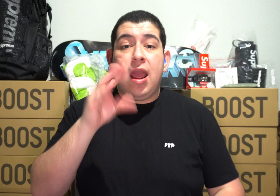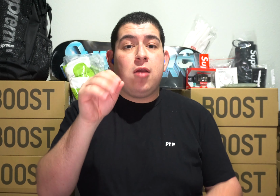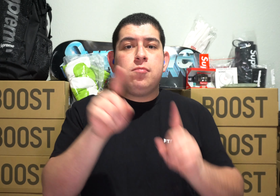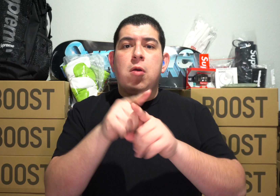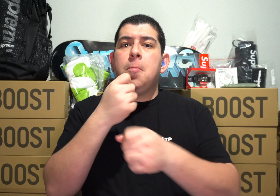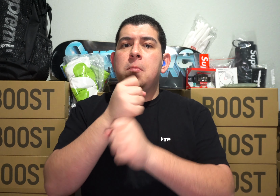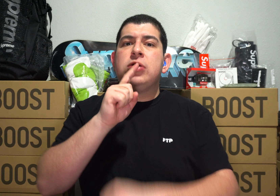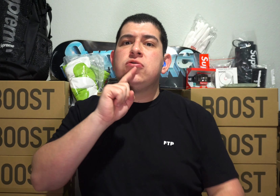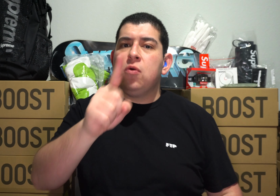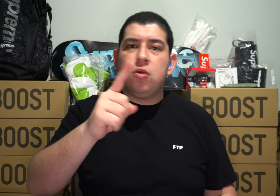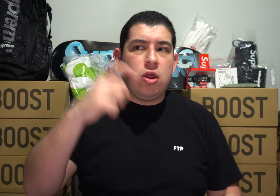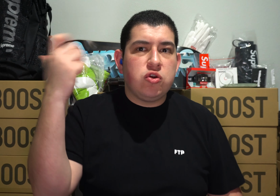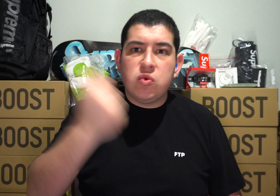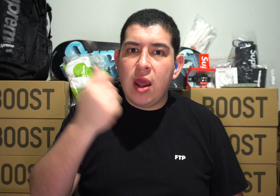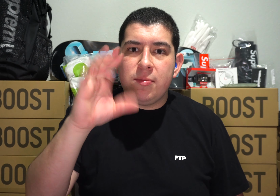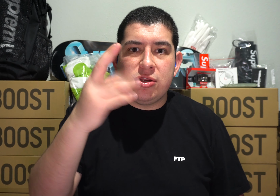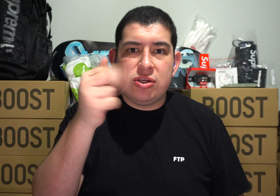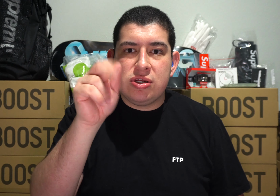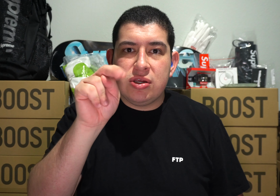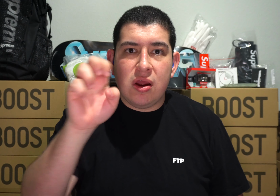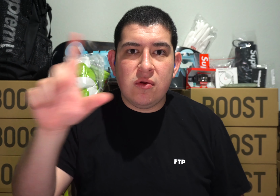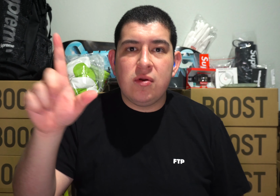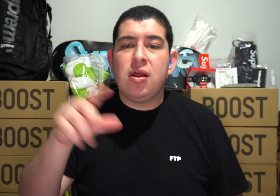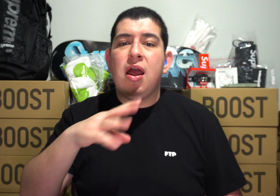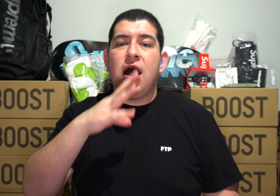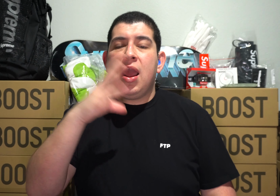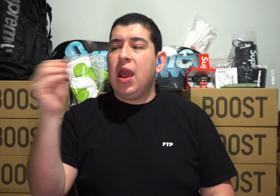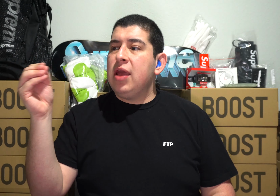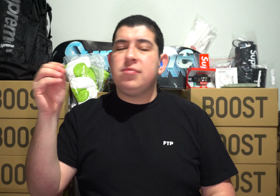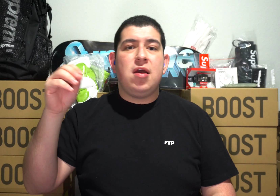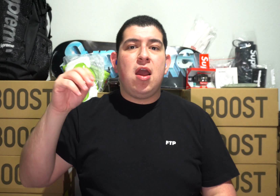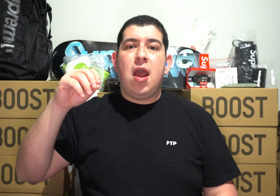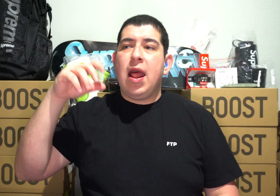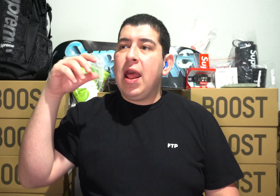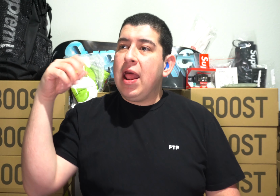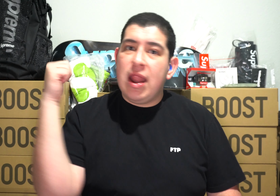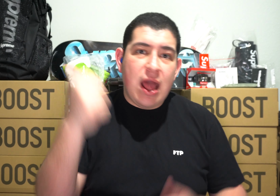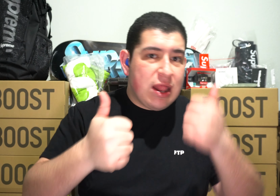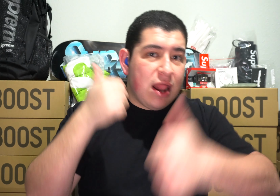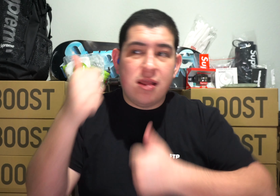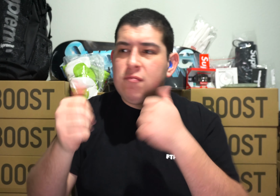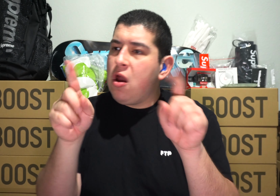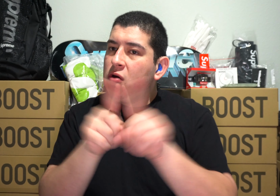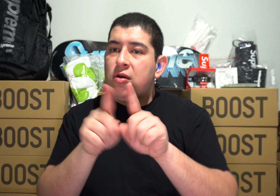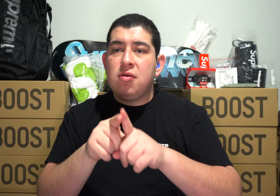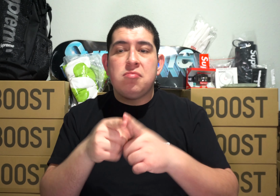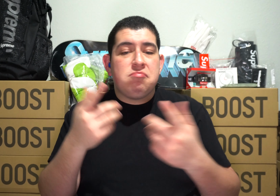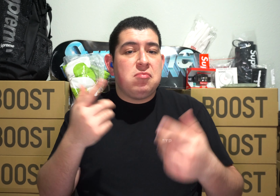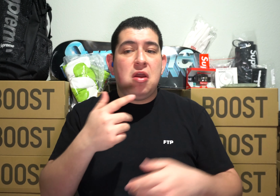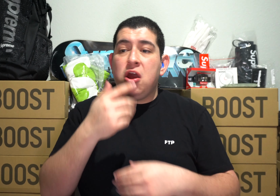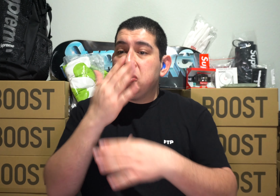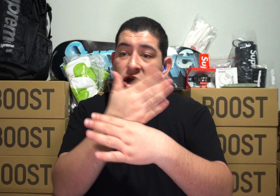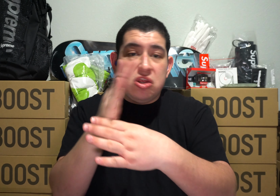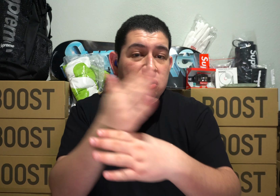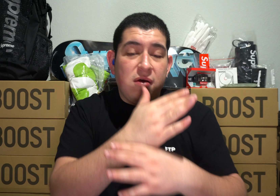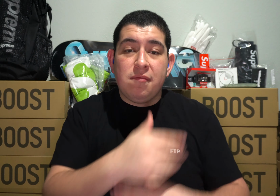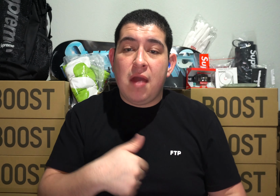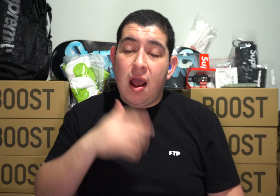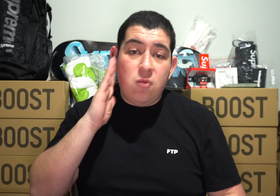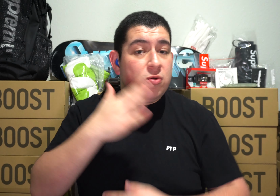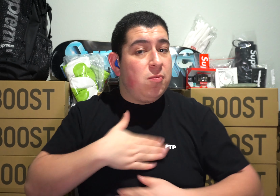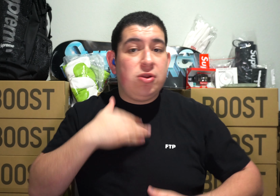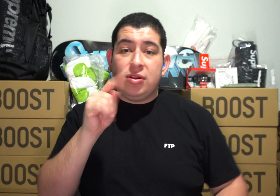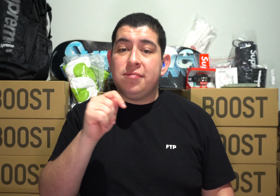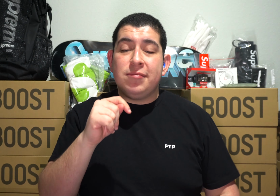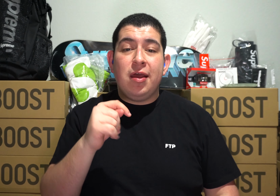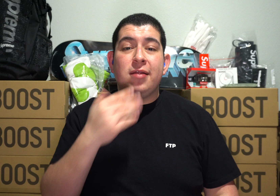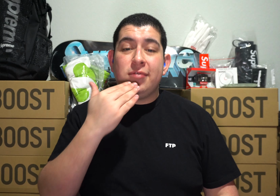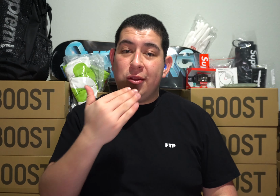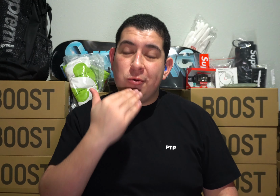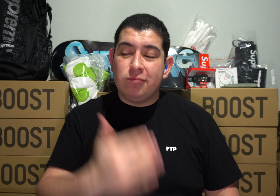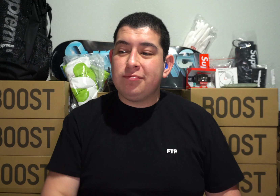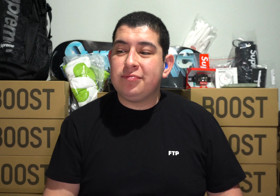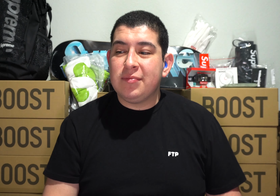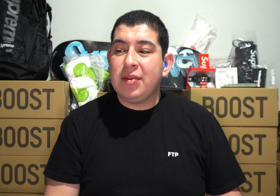Again, make sure to subscribe this channel! Smash a like button! If you can share this video, I would be appreciate it!!